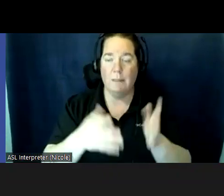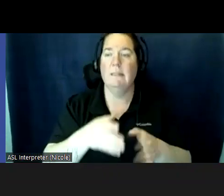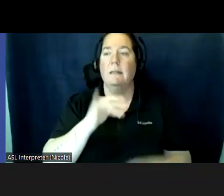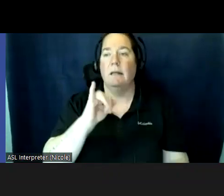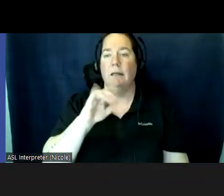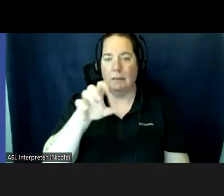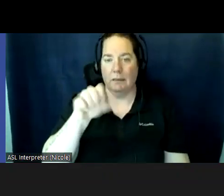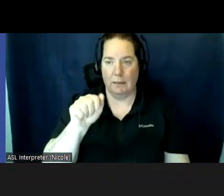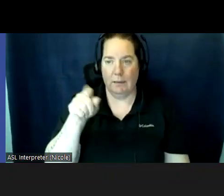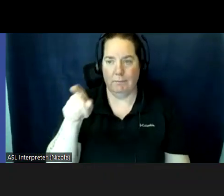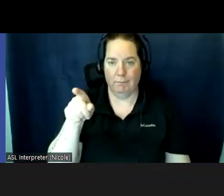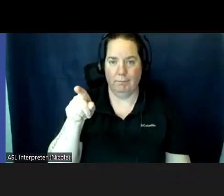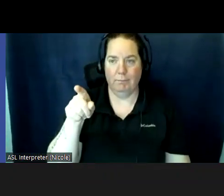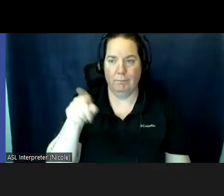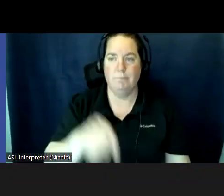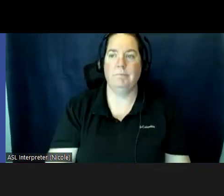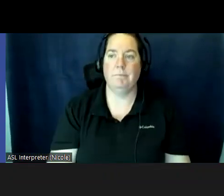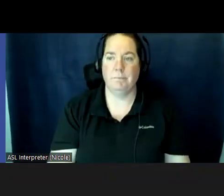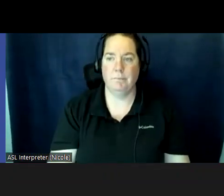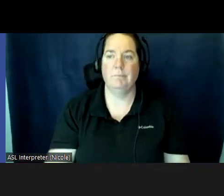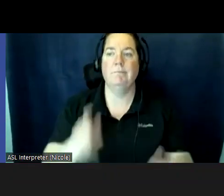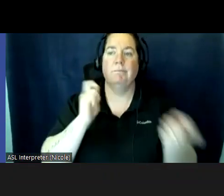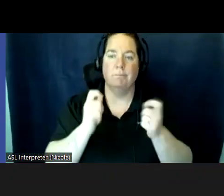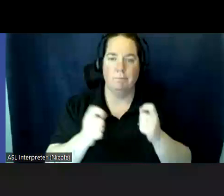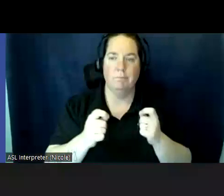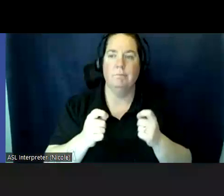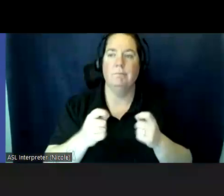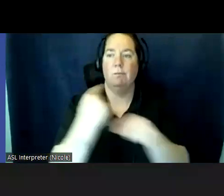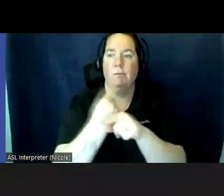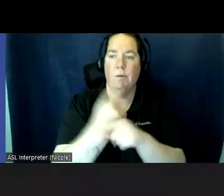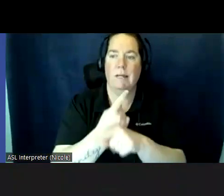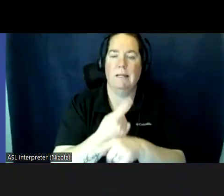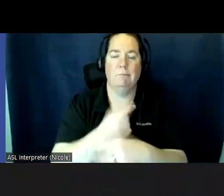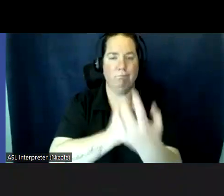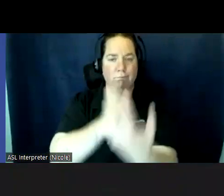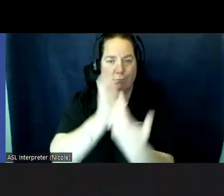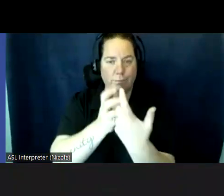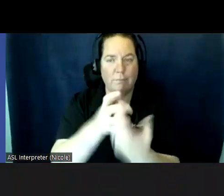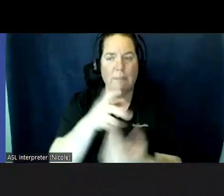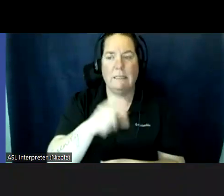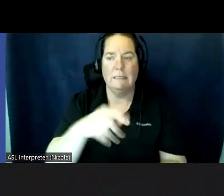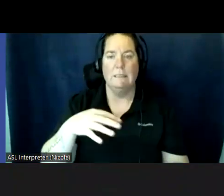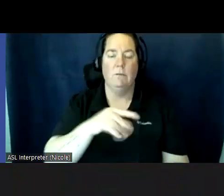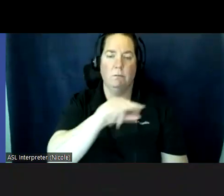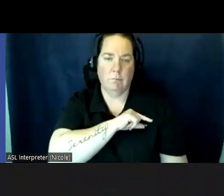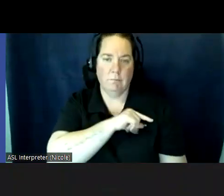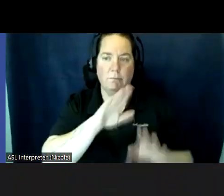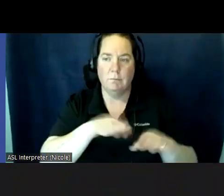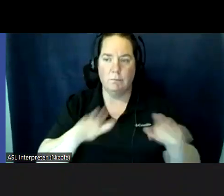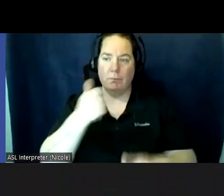Education Act IDEA, as adapting as appropriate to the needs of an eligible child under this part the